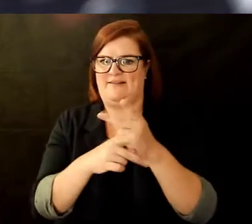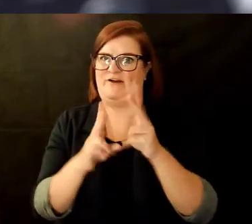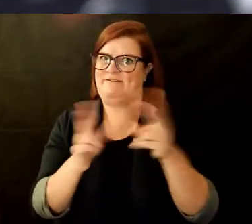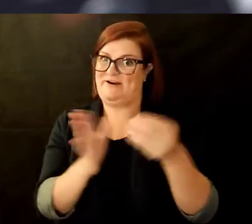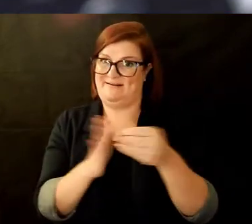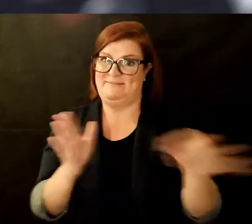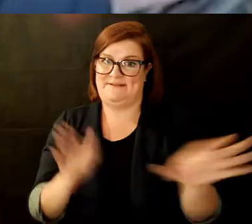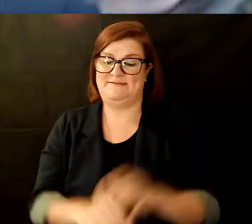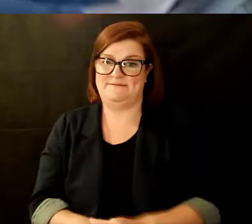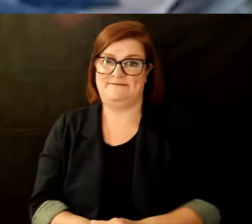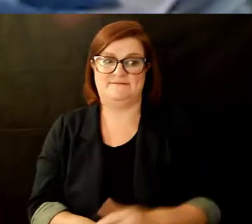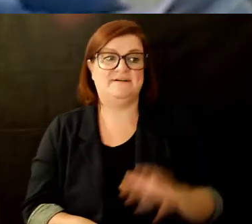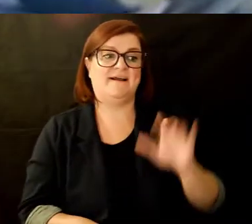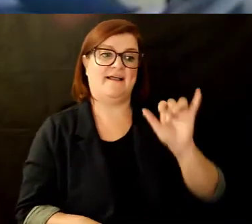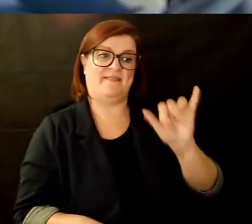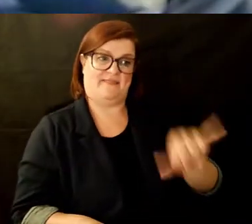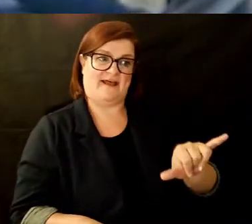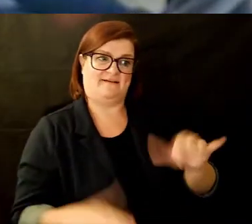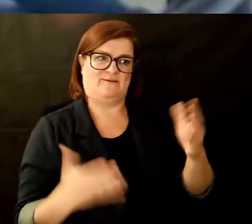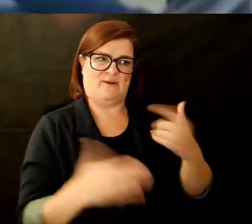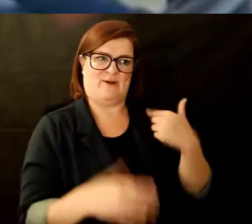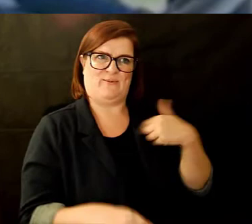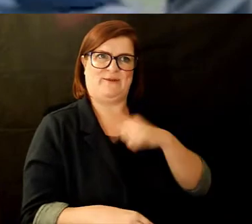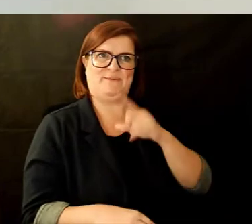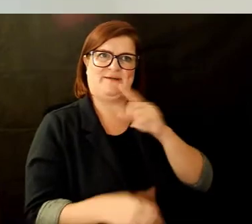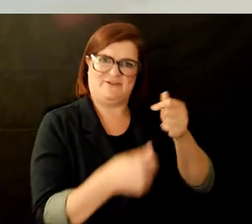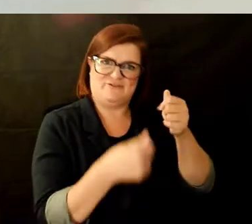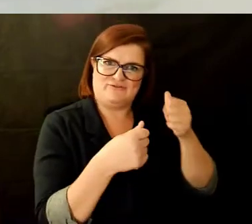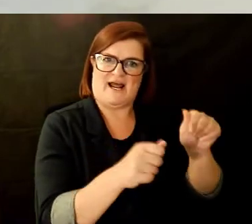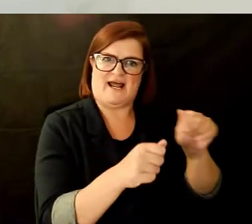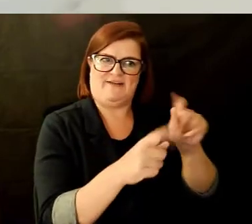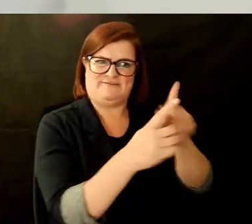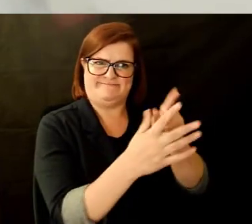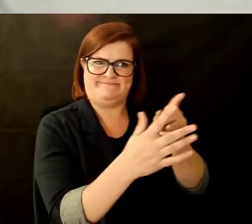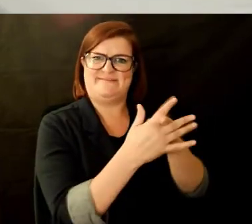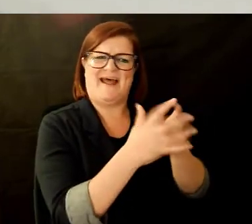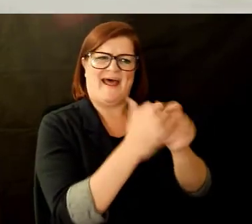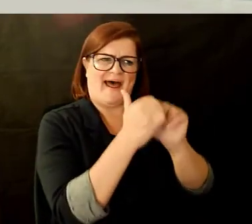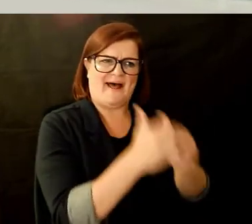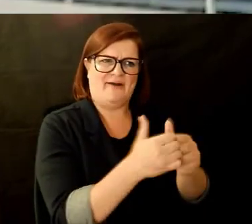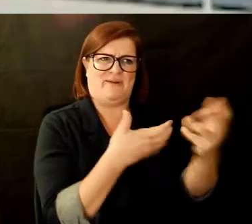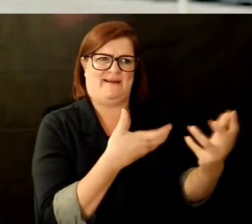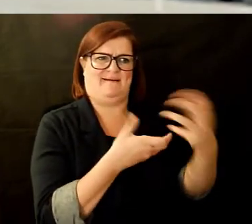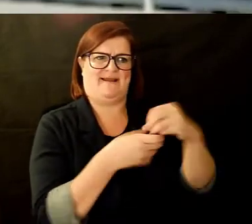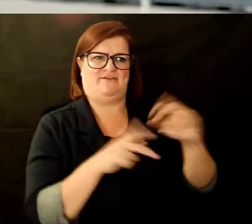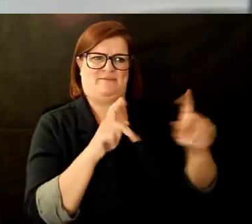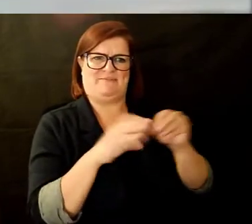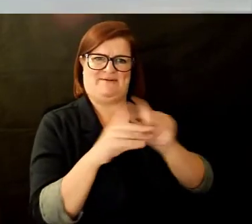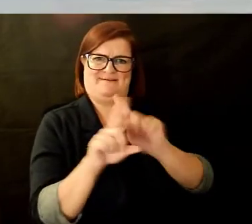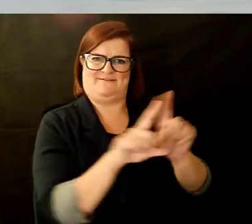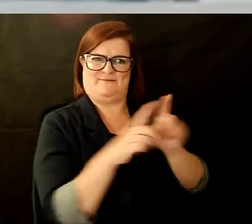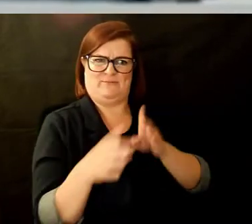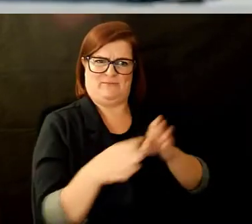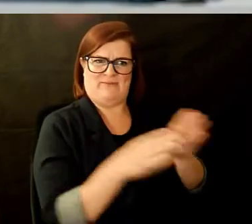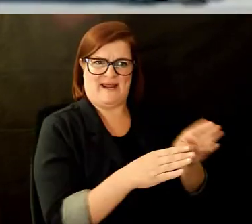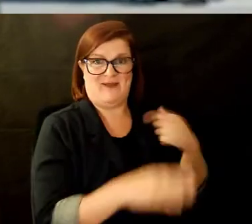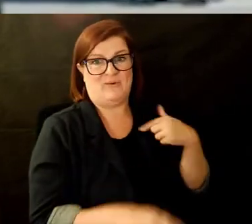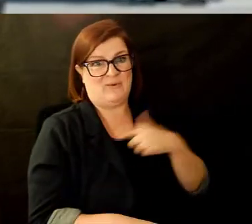And I think that's the thing that we really try to imprint, is how do we engage people in a different way. It's being present with someone, it's